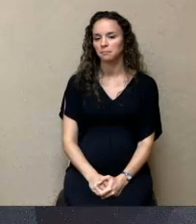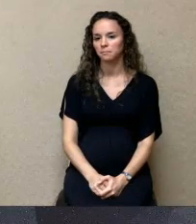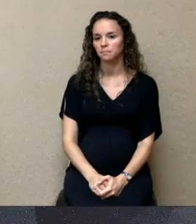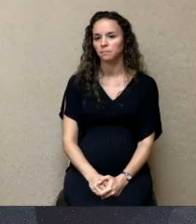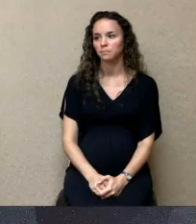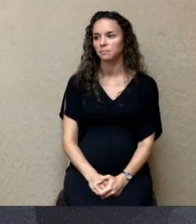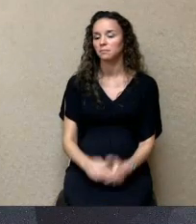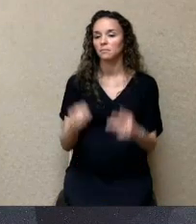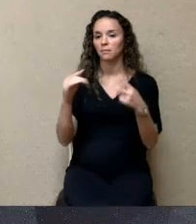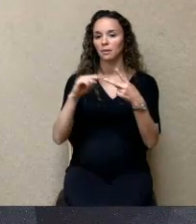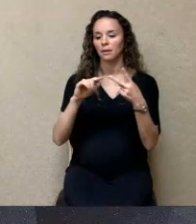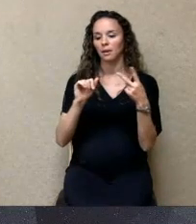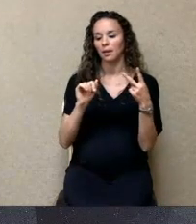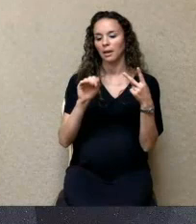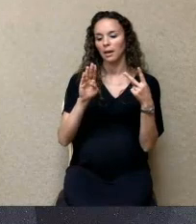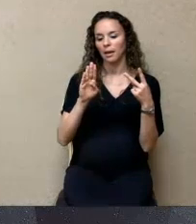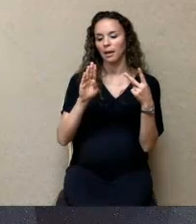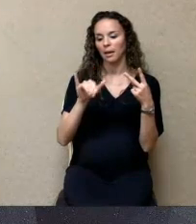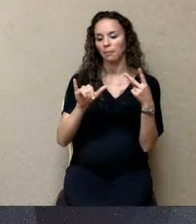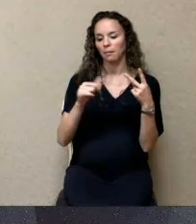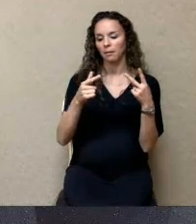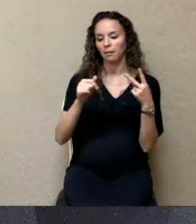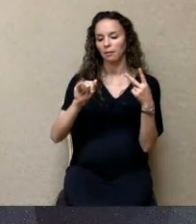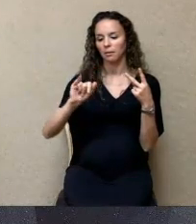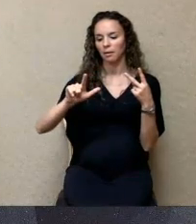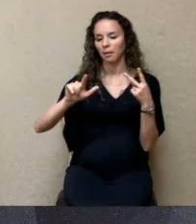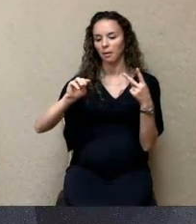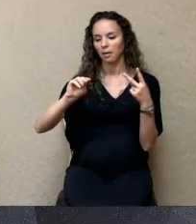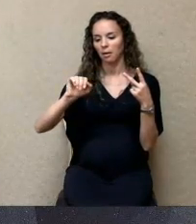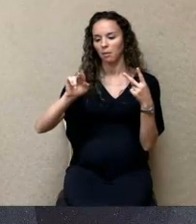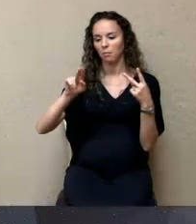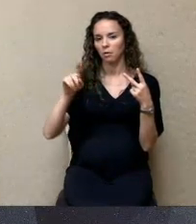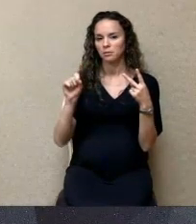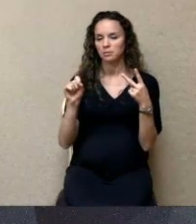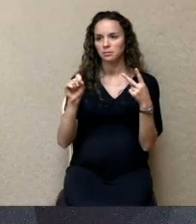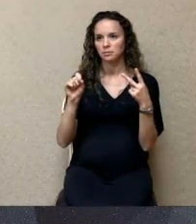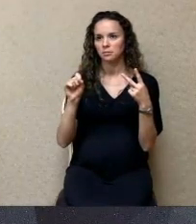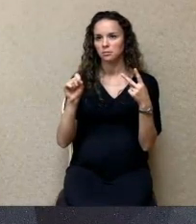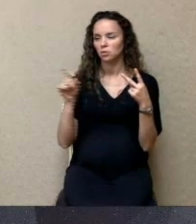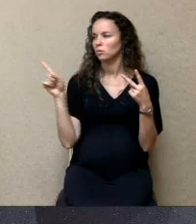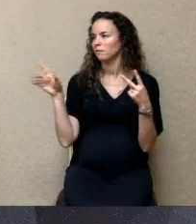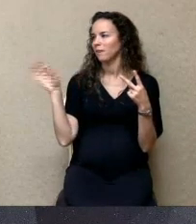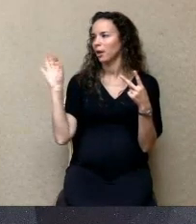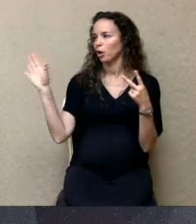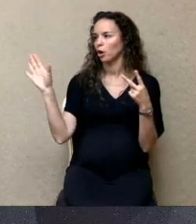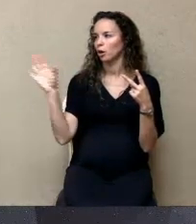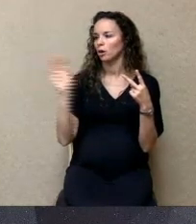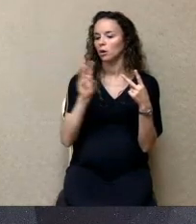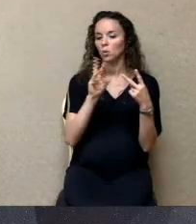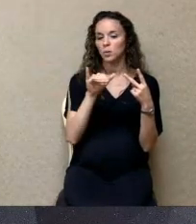And then Abygail Marx, you can also find in the Wisconsin.edu